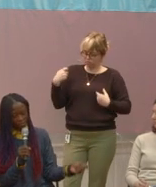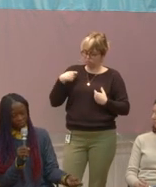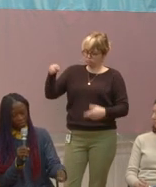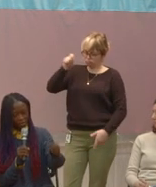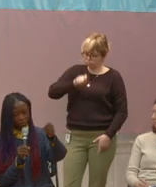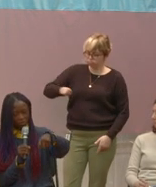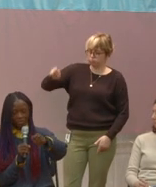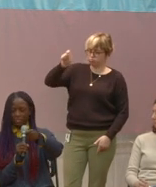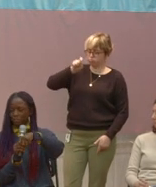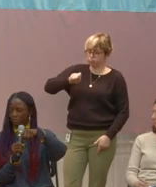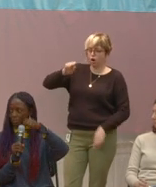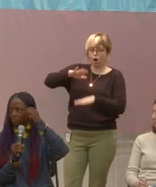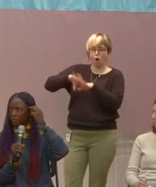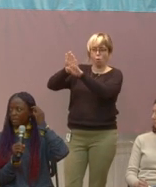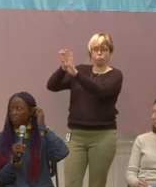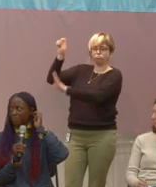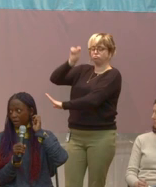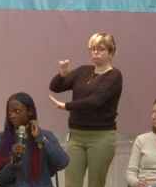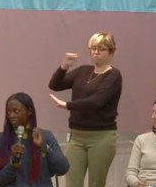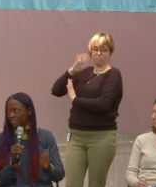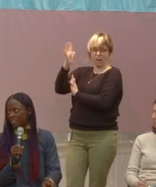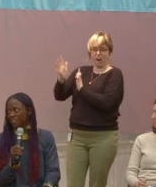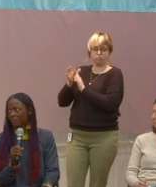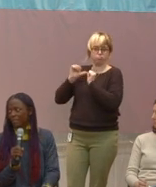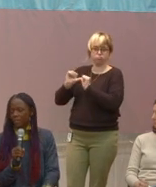drew on the walls of this empty room for about five hours. And I